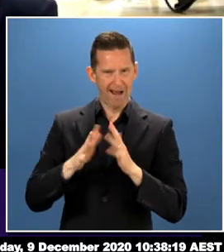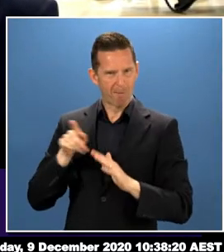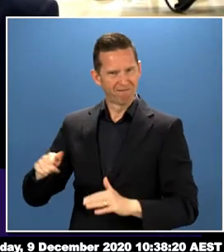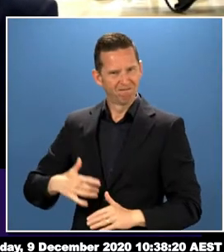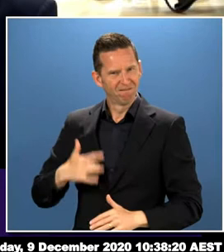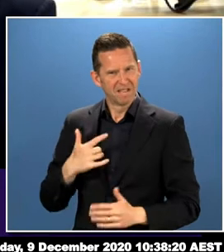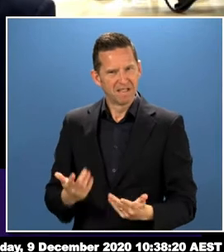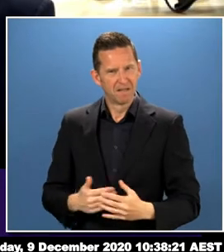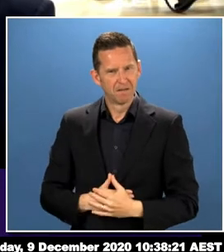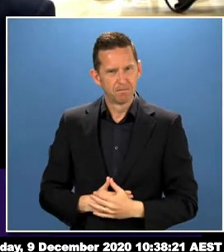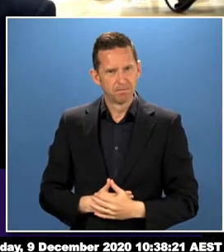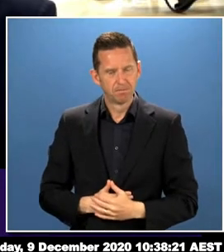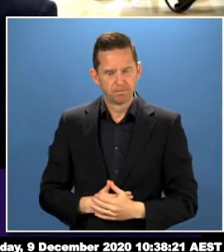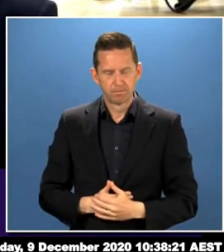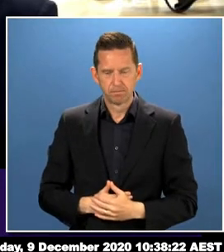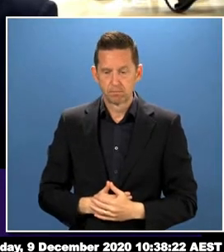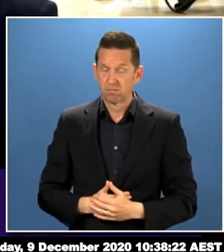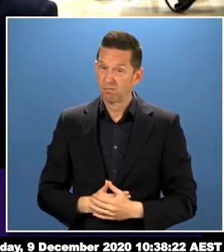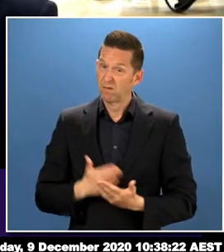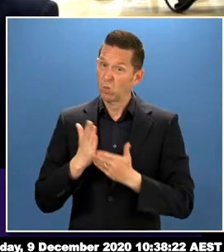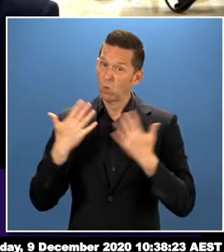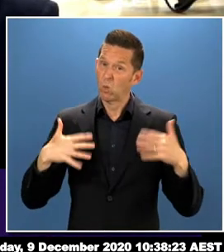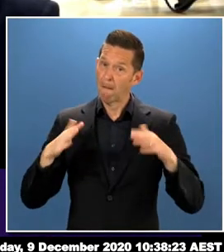It's amazing because for people like me with a physical